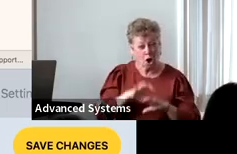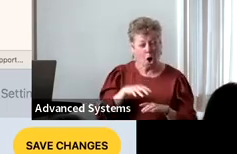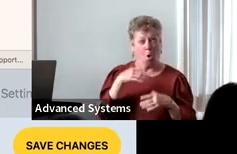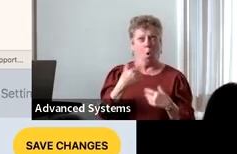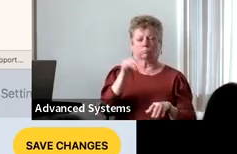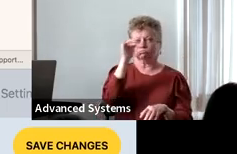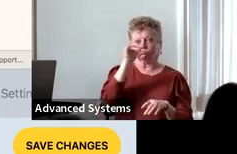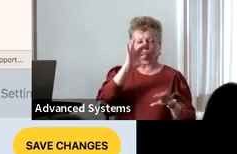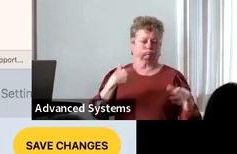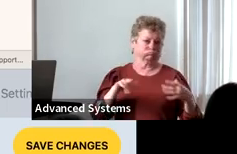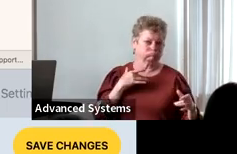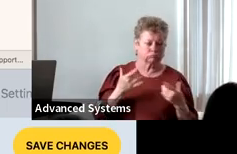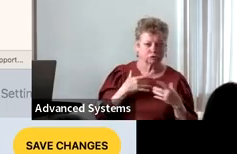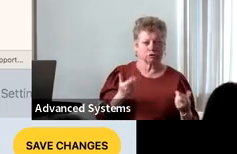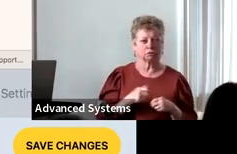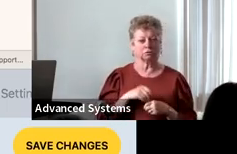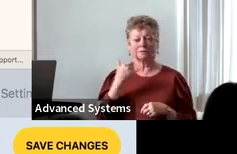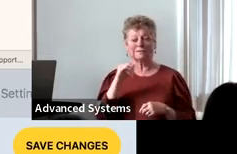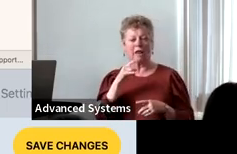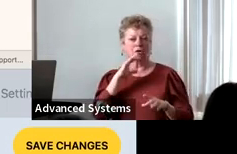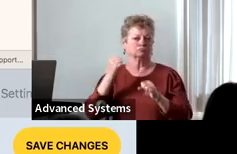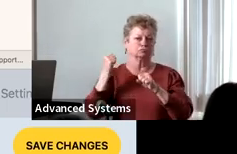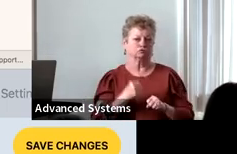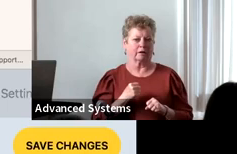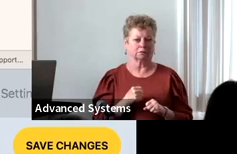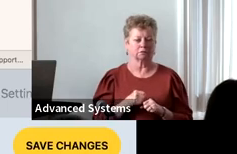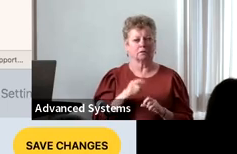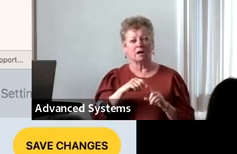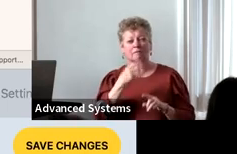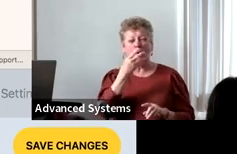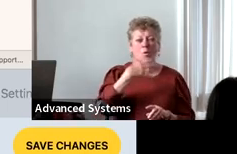Yellow are strength. Anything close to the white or light colours